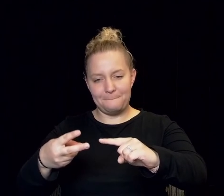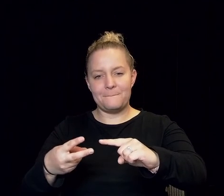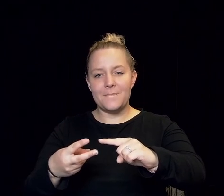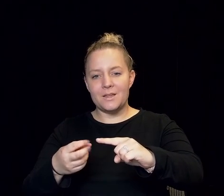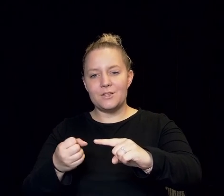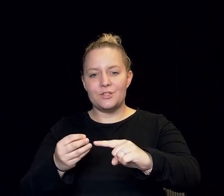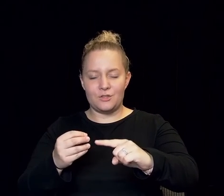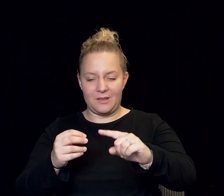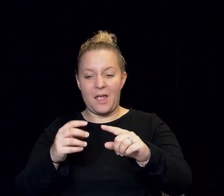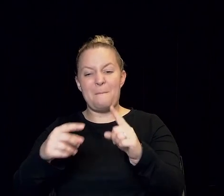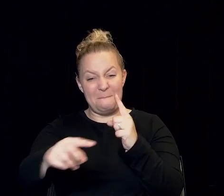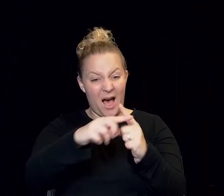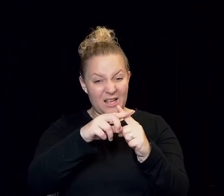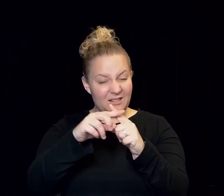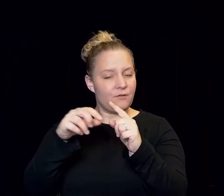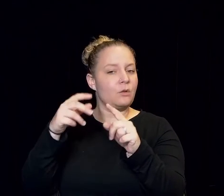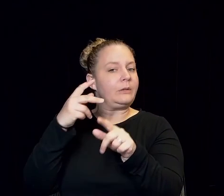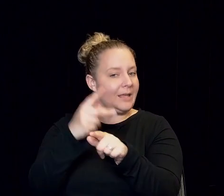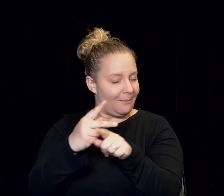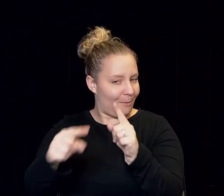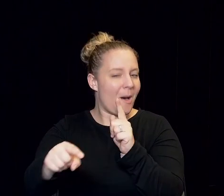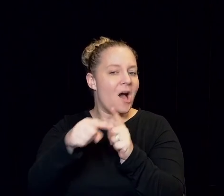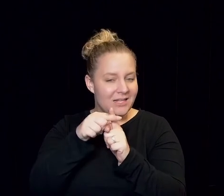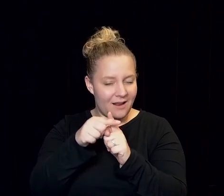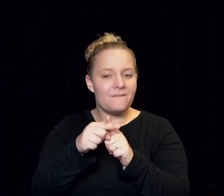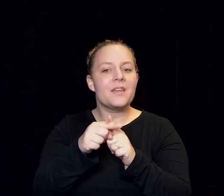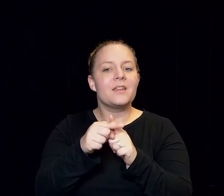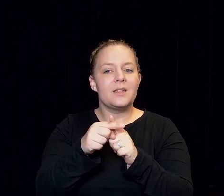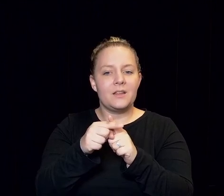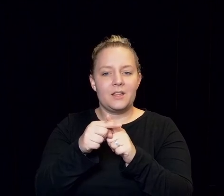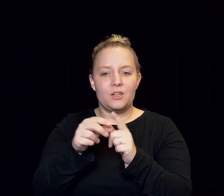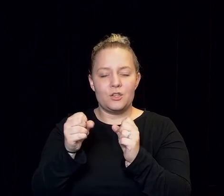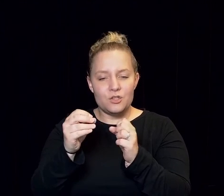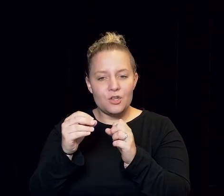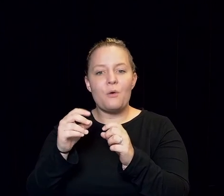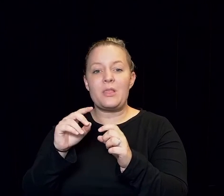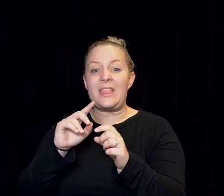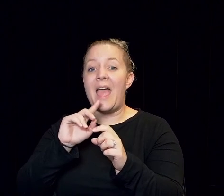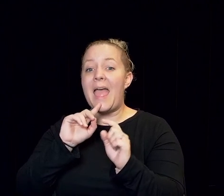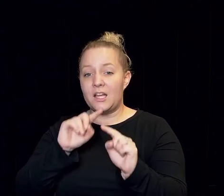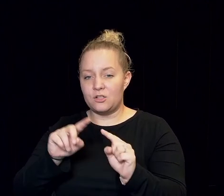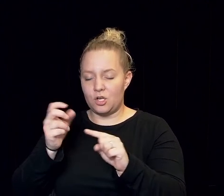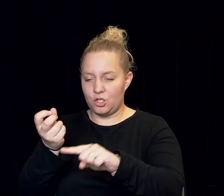it stays positive. Final answer here is 12/25. All right, go ahead and pause the